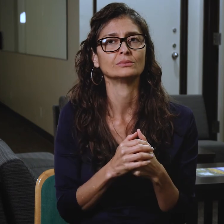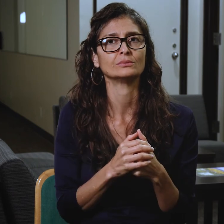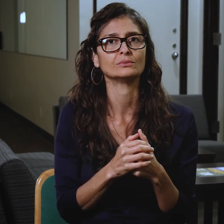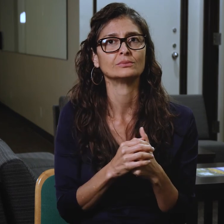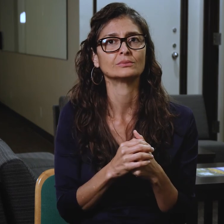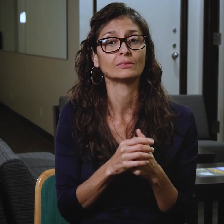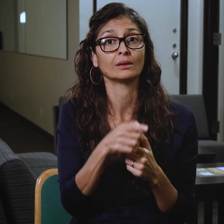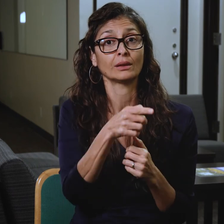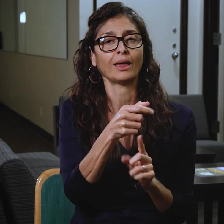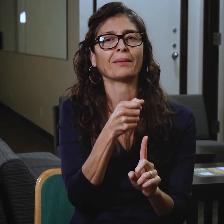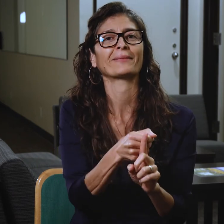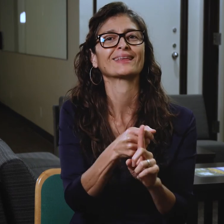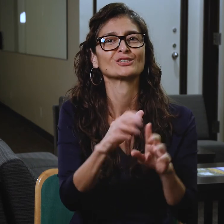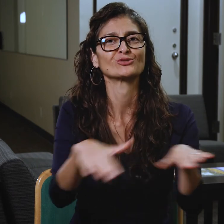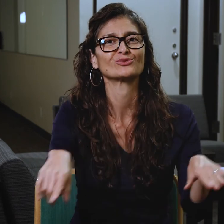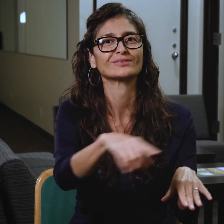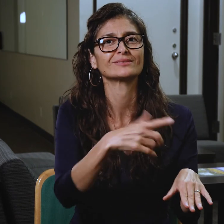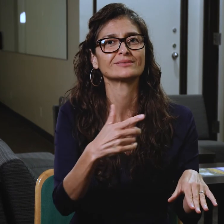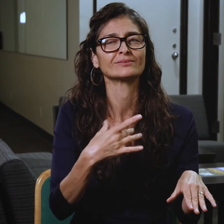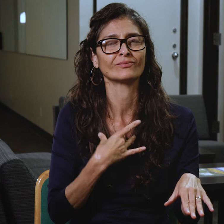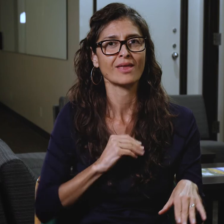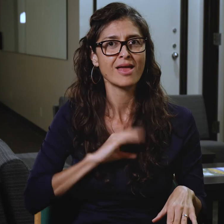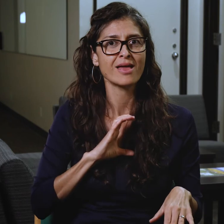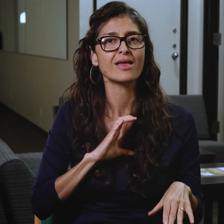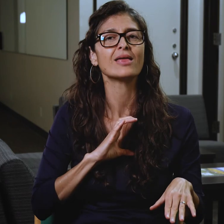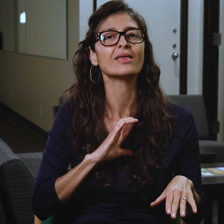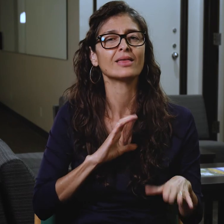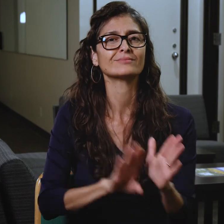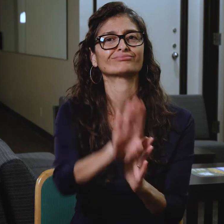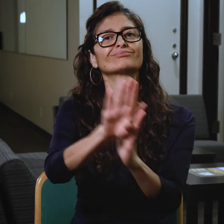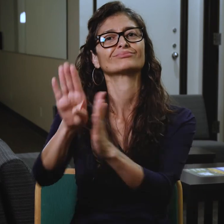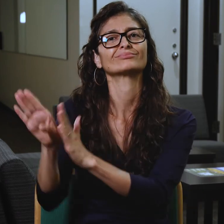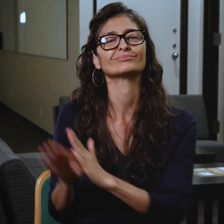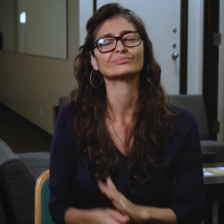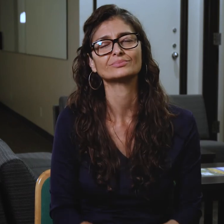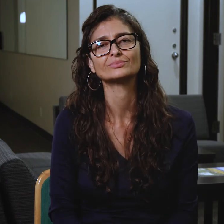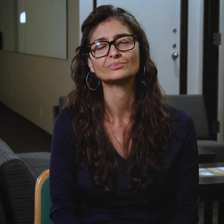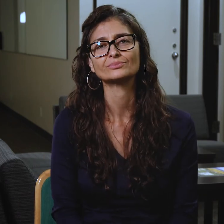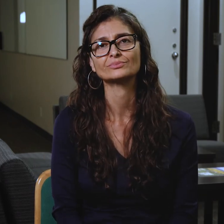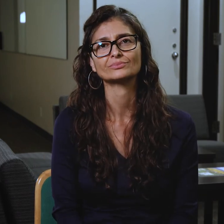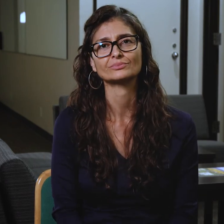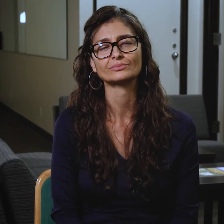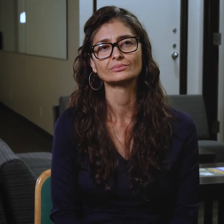Incorporate these resources in the classroom. This would positively impact the students' self-esteem